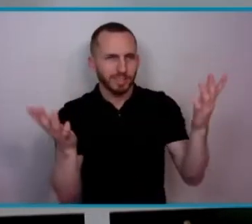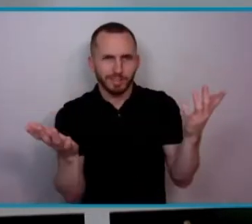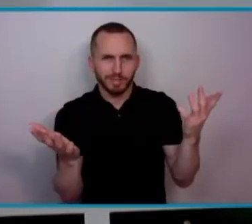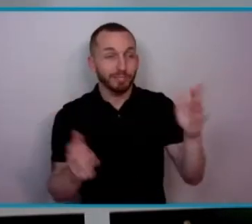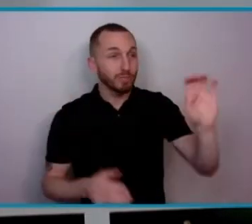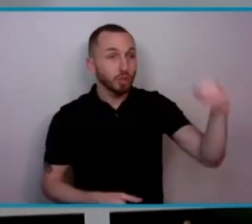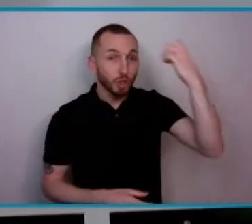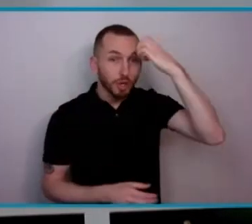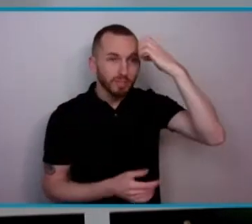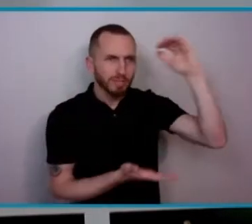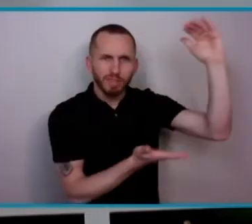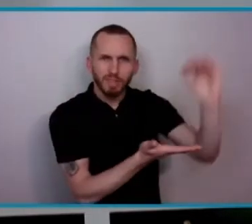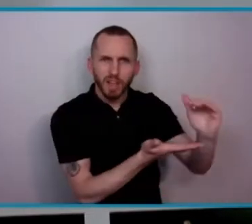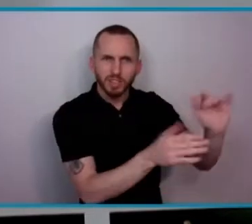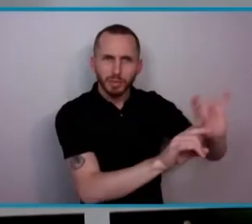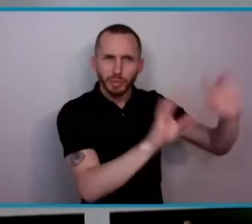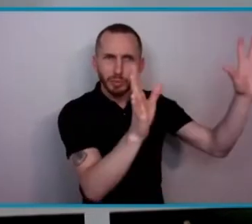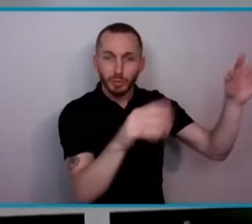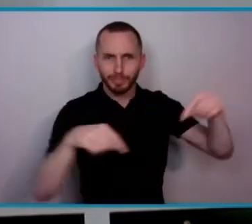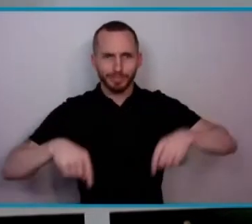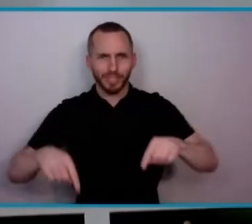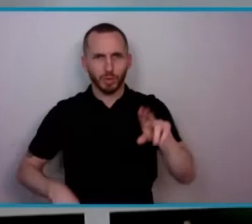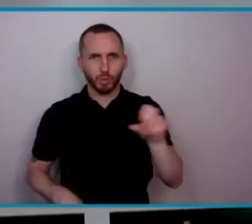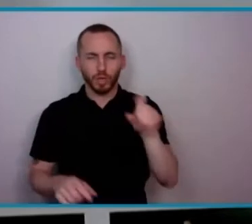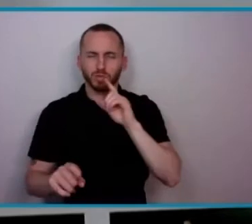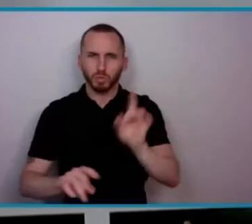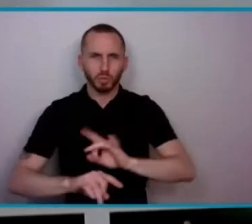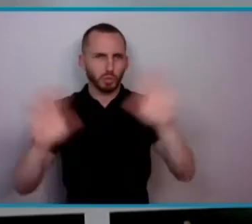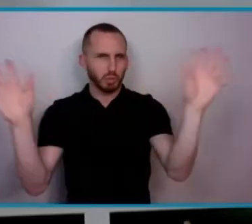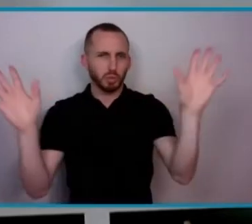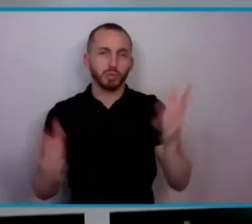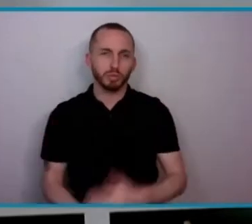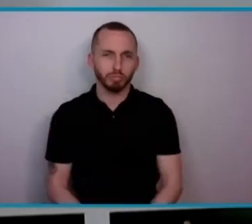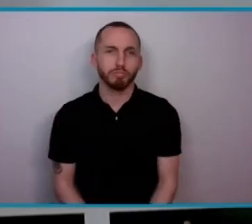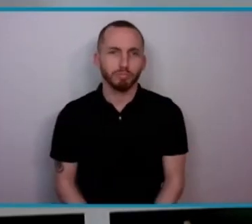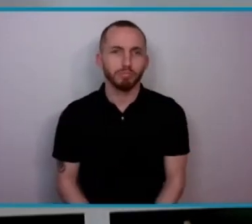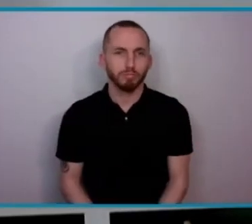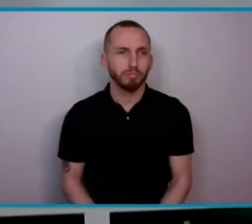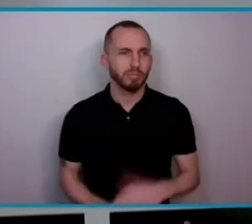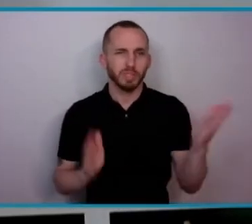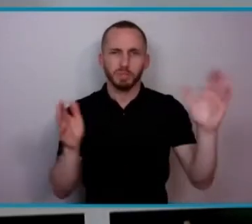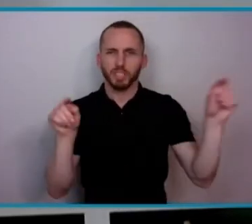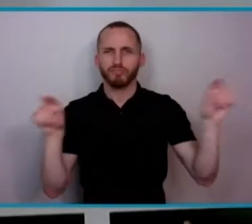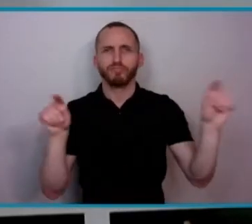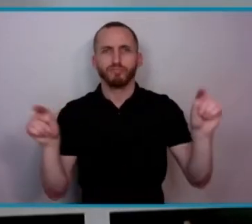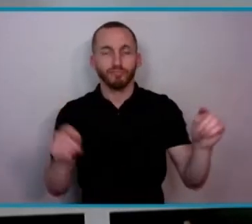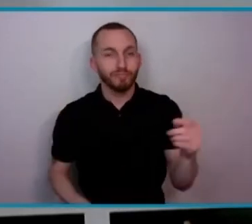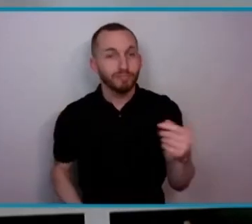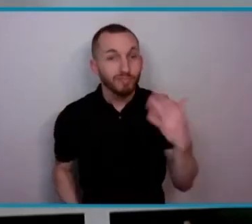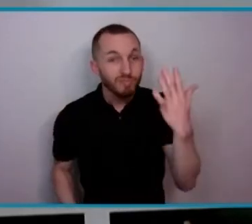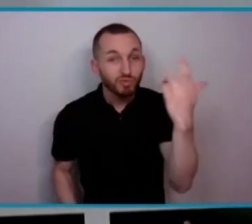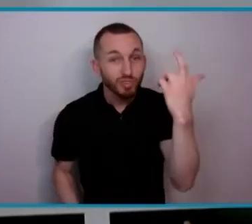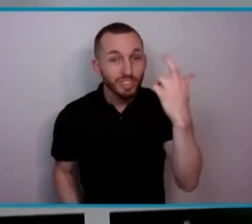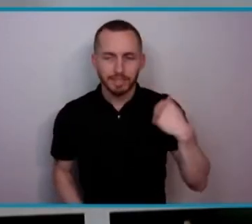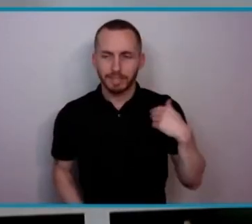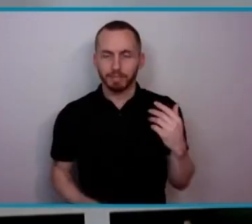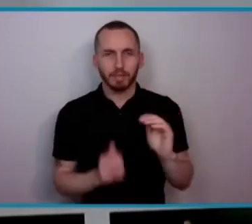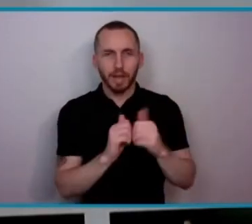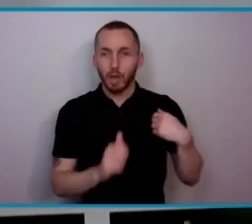than it is in the United States. And I think it has to do with how we approach the management of chronic pain and it's important